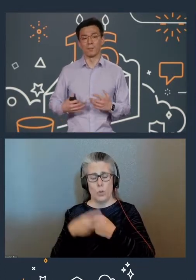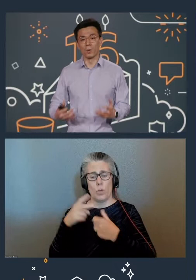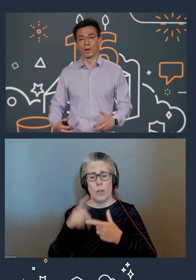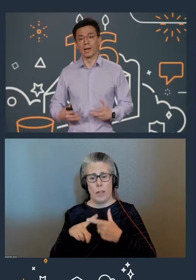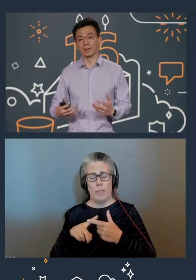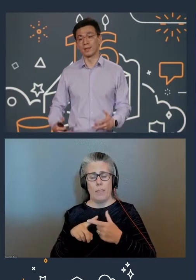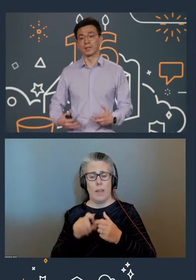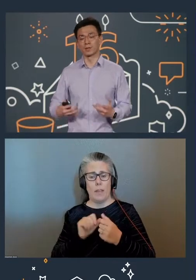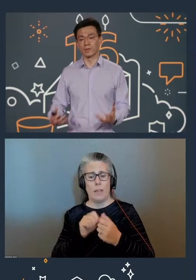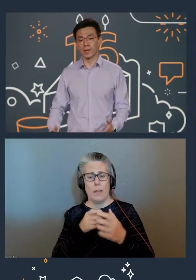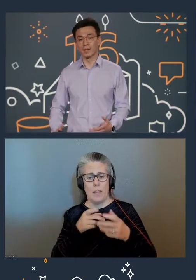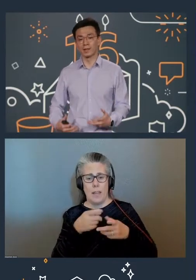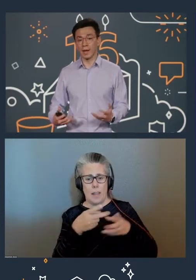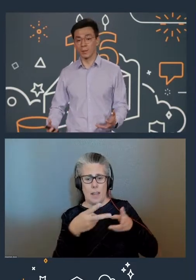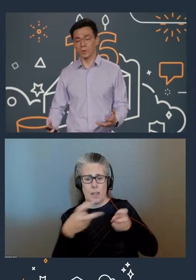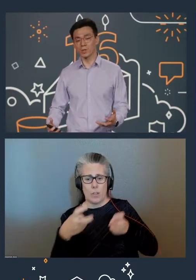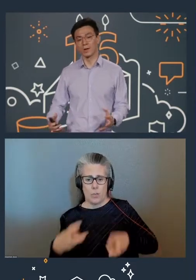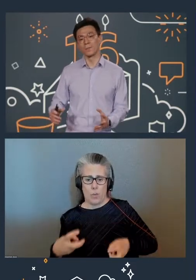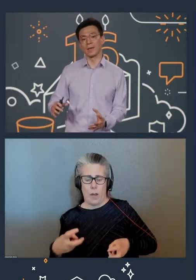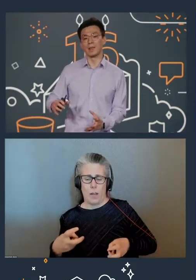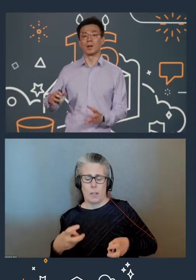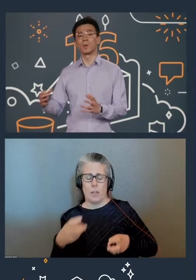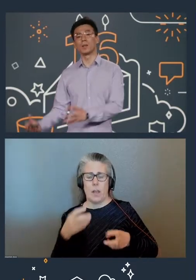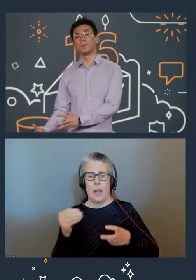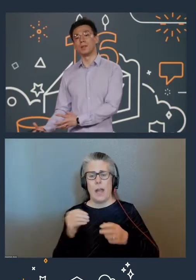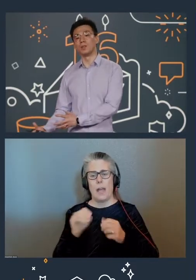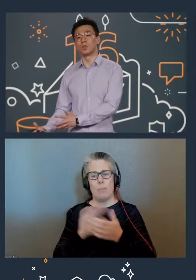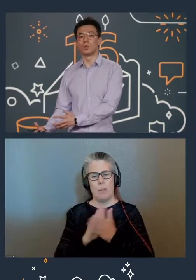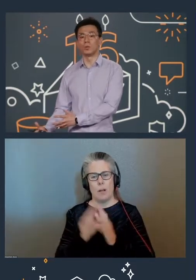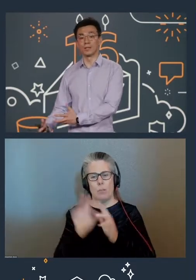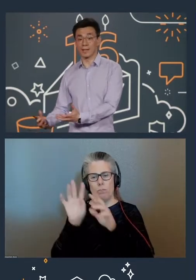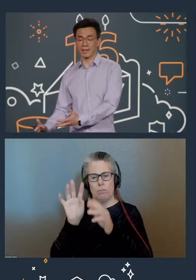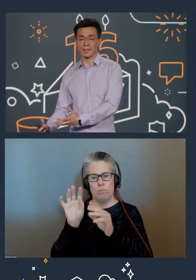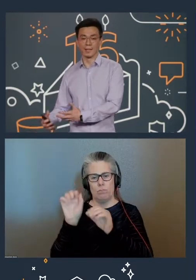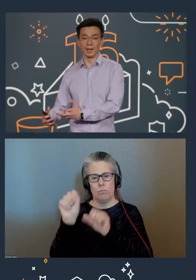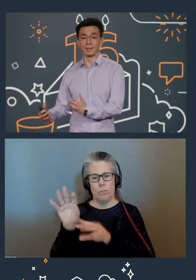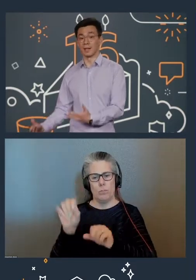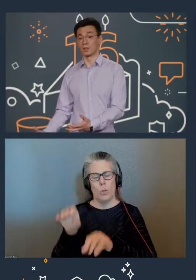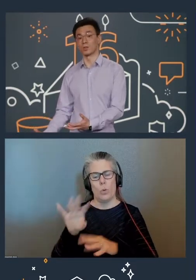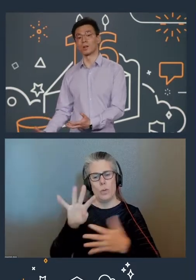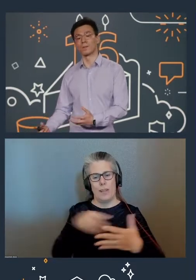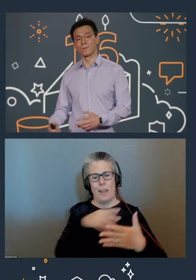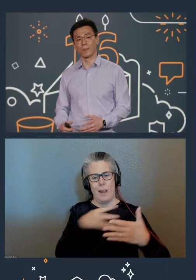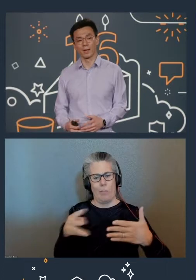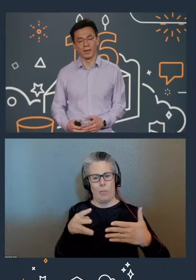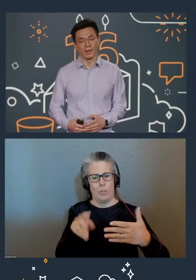more analytics-friendly tables, and load them into the second data store.